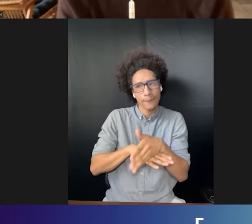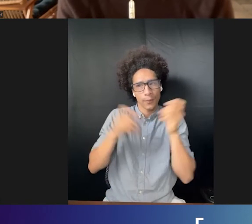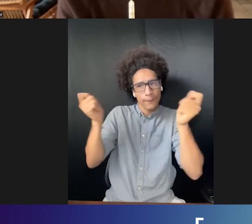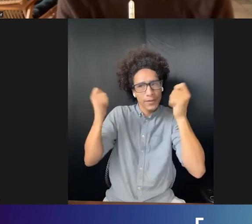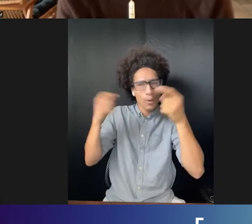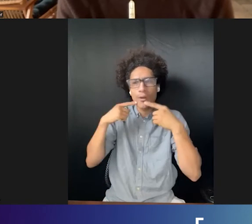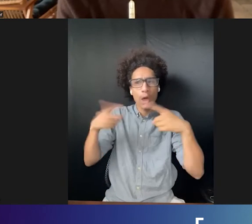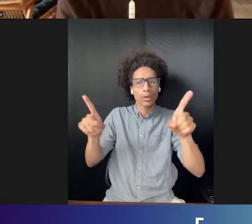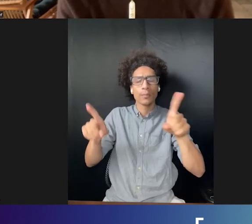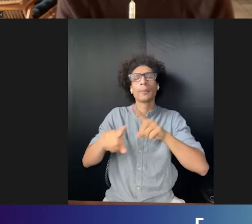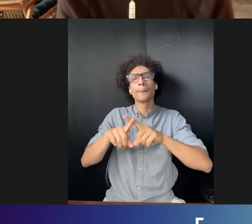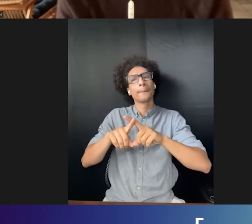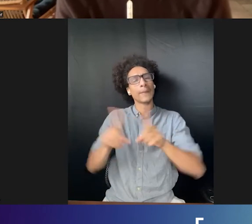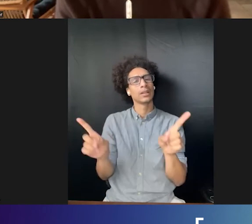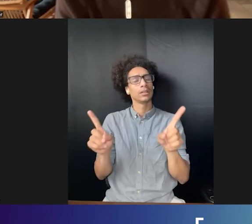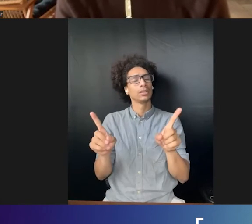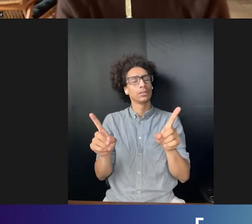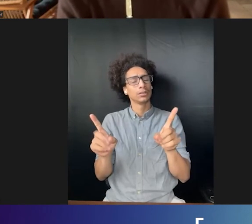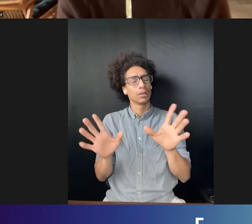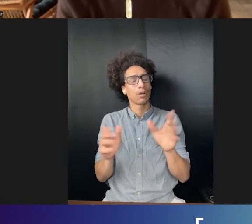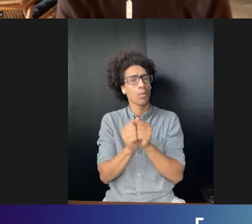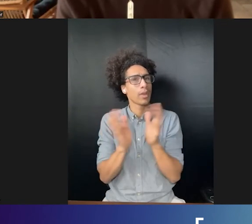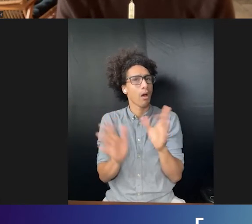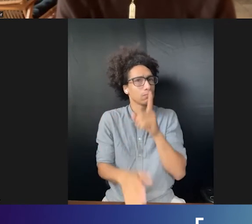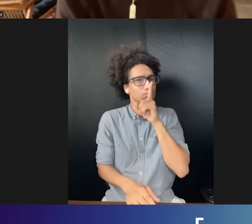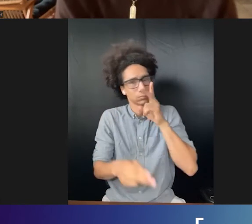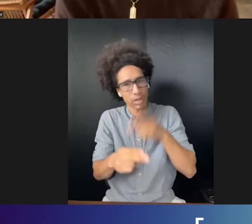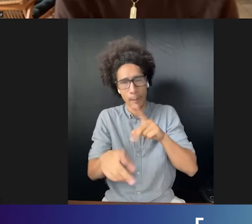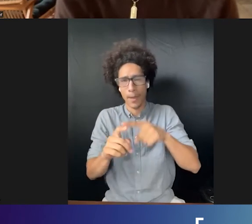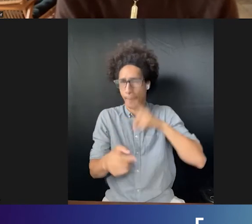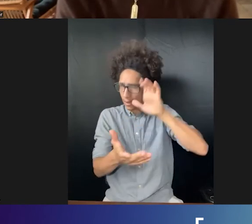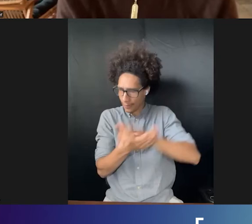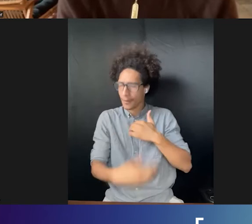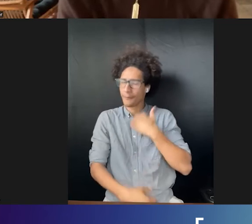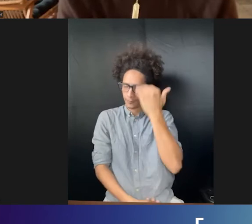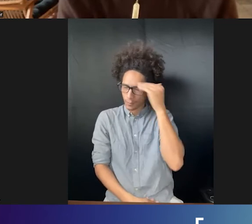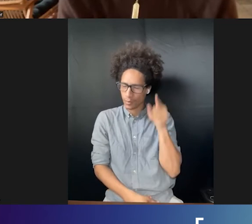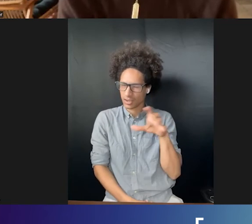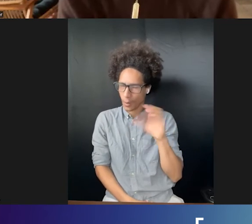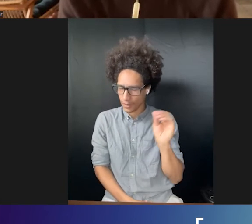but I without naming names, I believe I'm familiar with this and I think I've received in the past